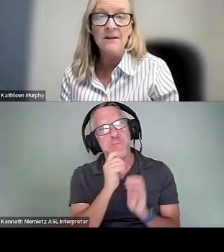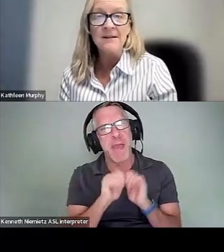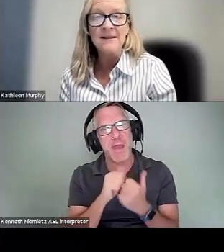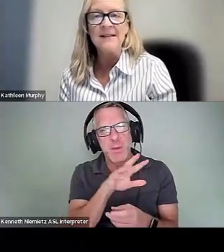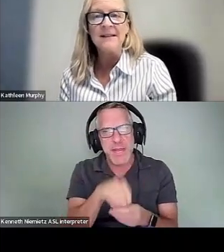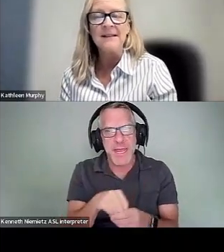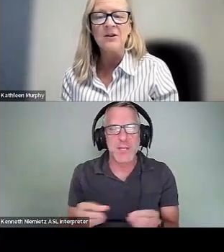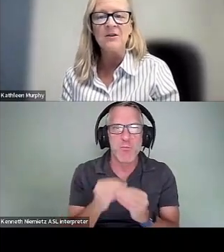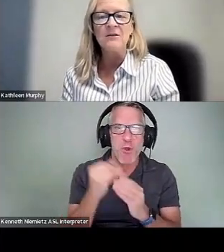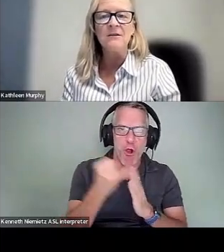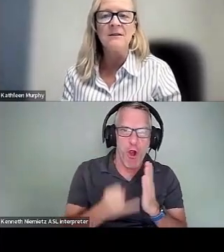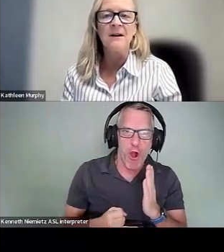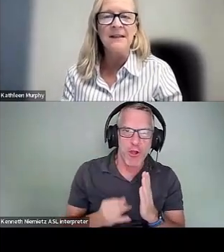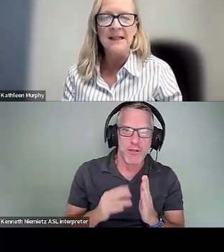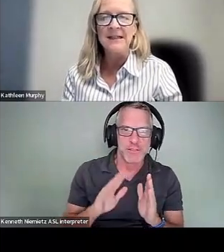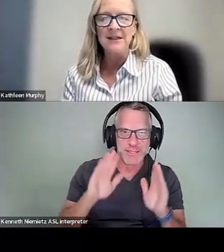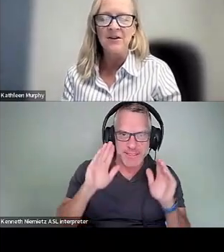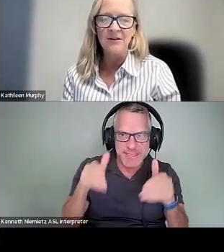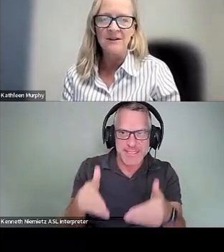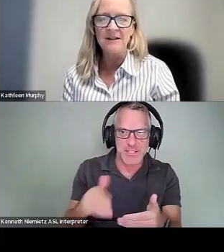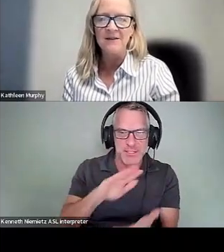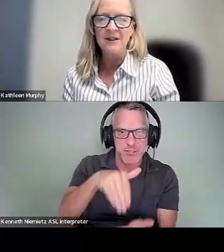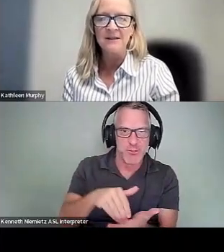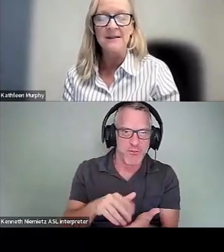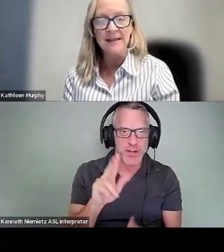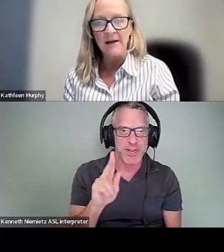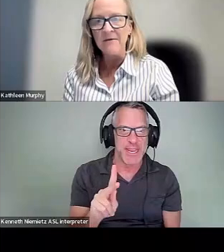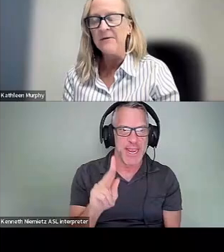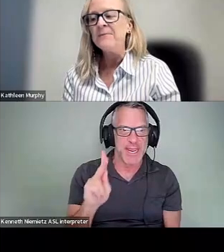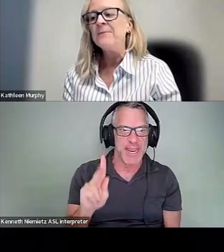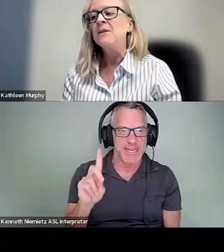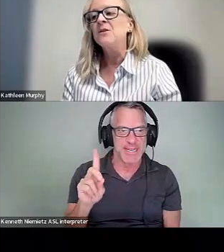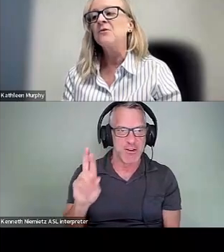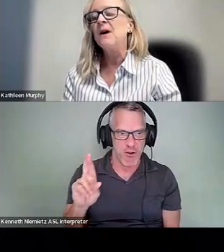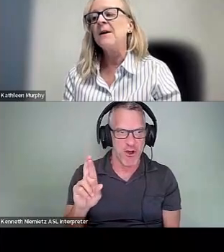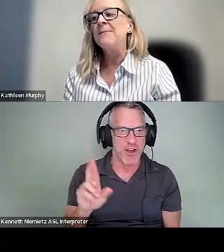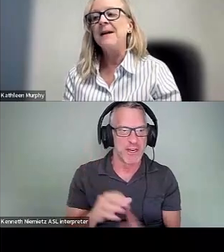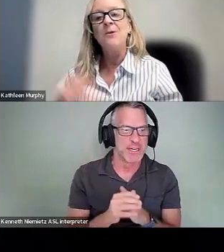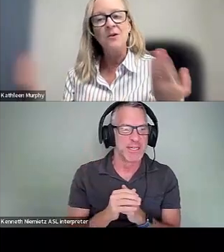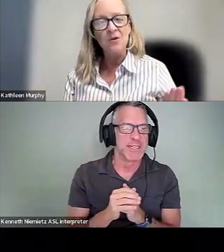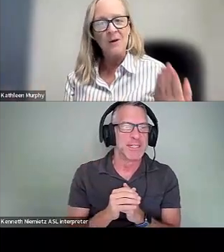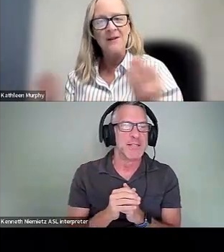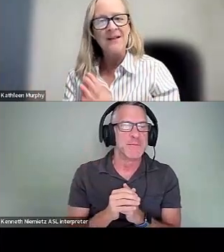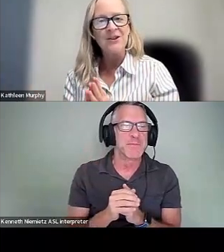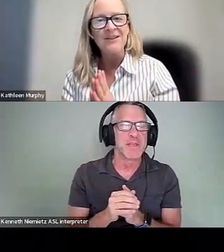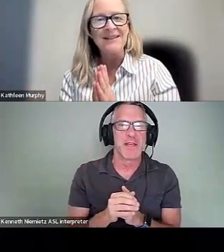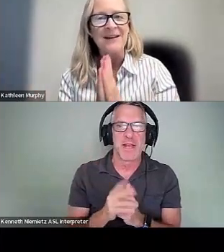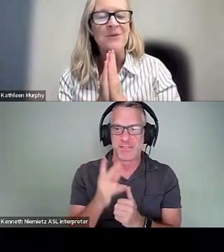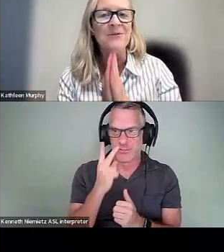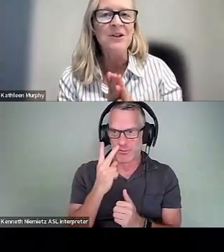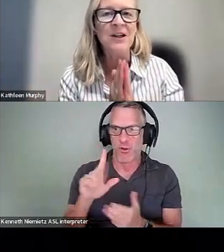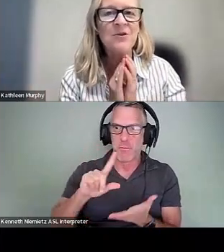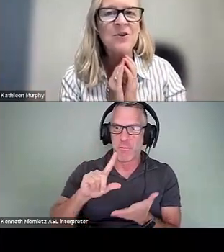arts in the center on KTDRR's activities itself. I came across her publications and we reached out